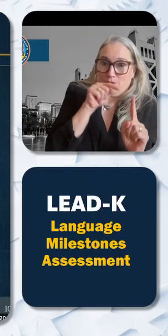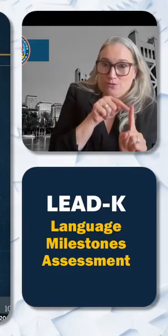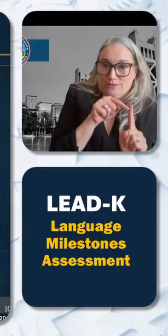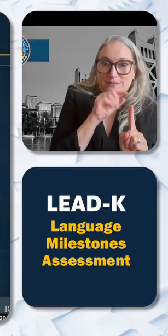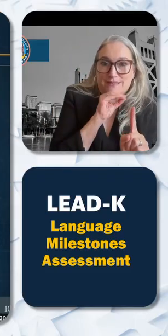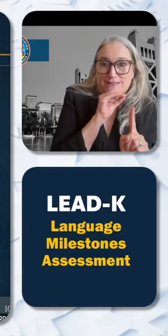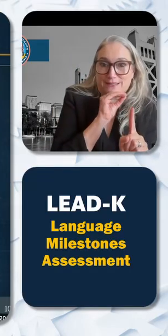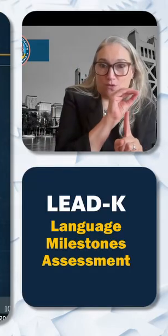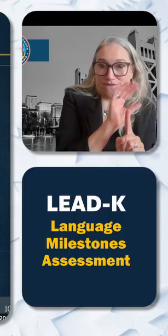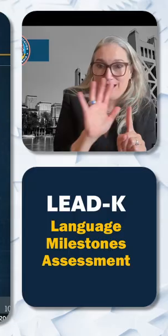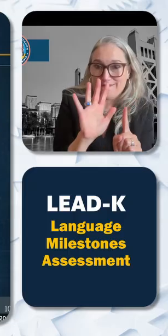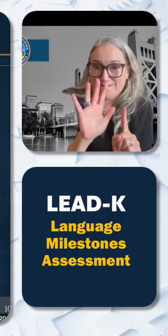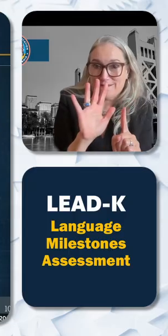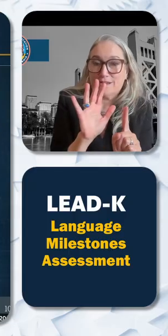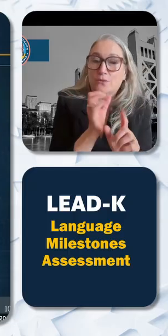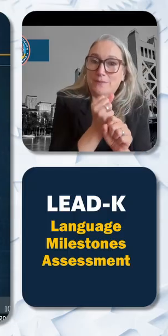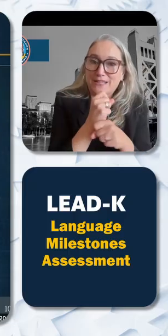Before the age of 5.